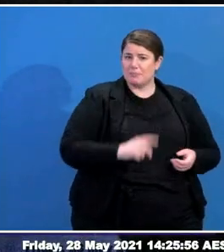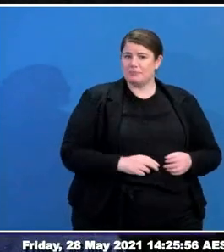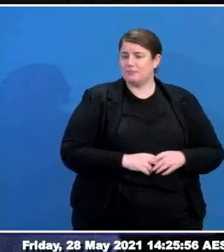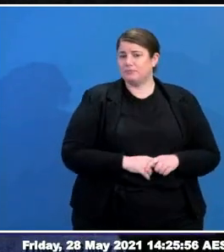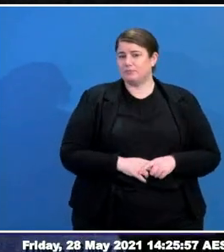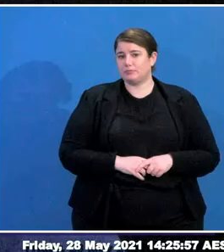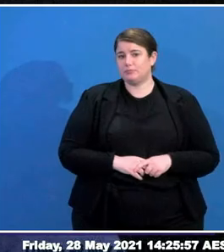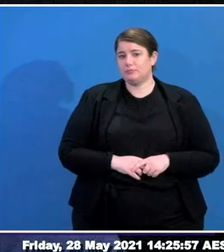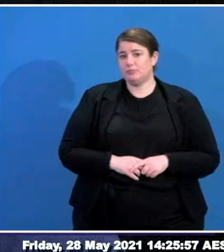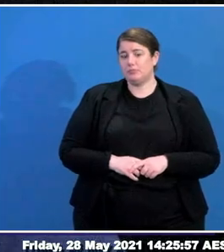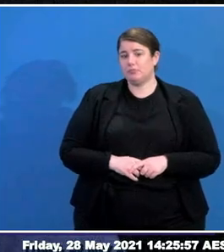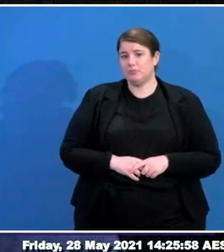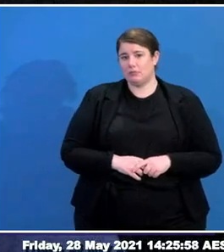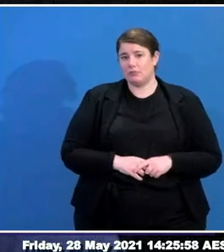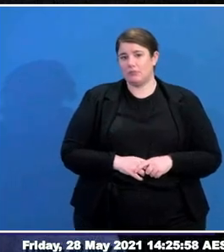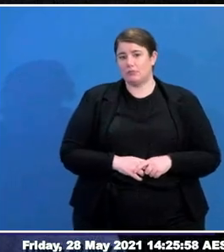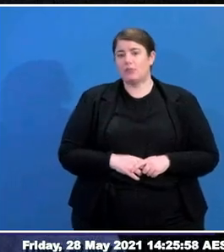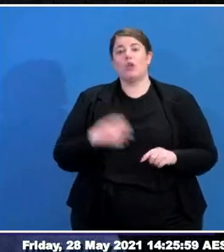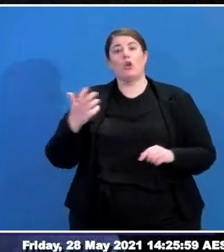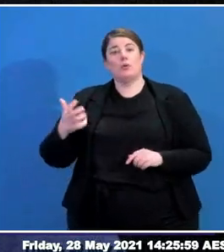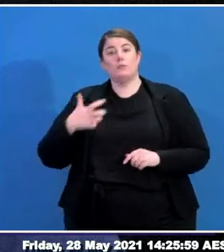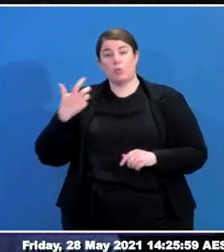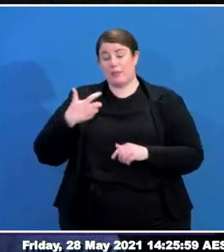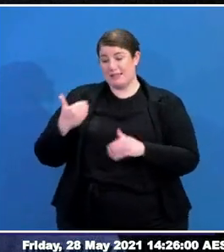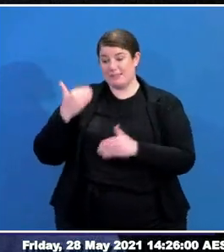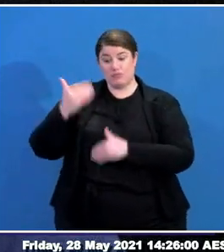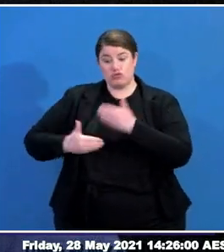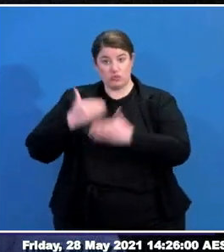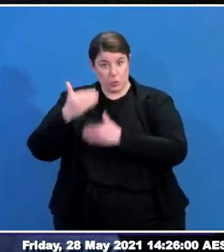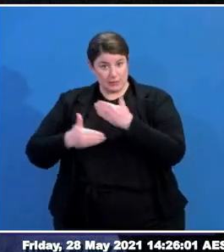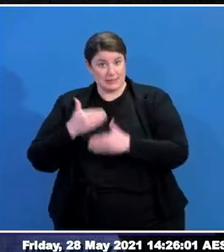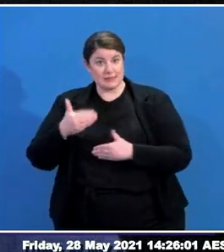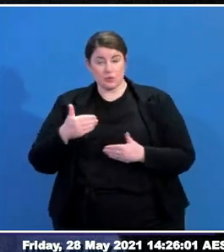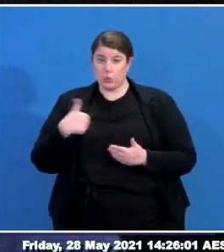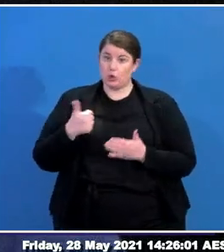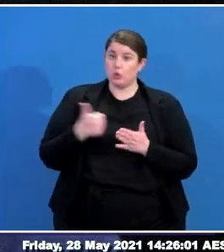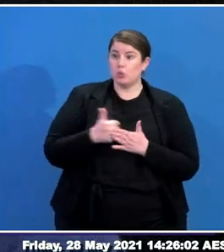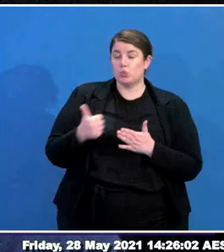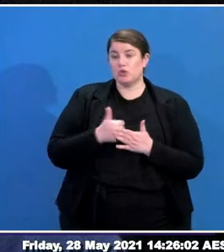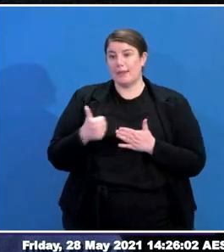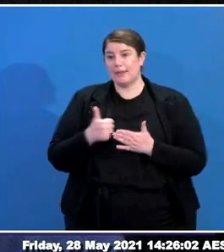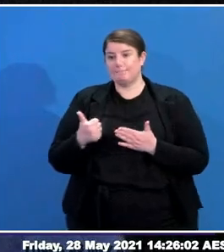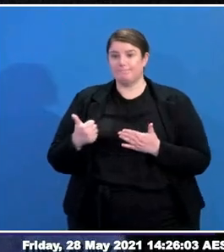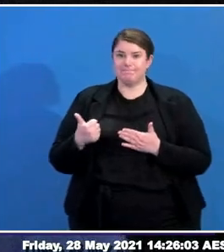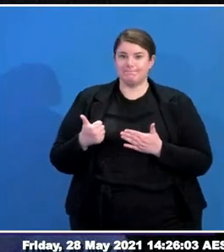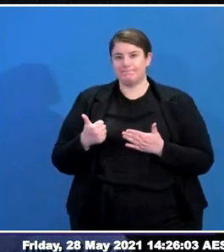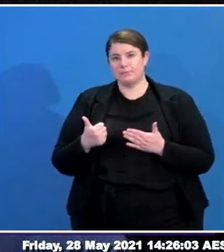In the complaints process we would typically some of